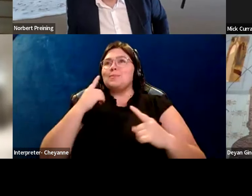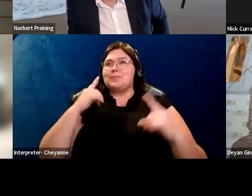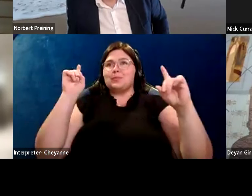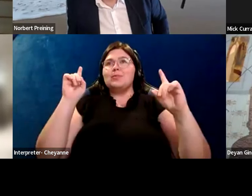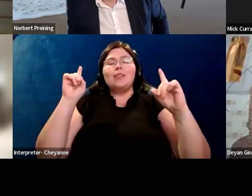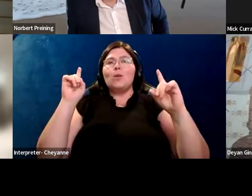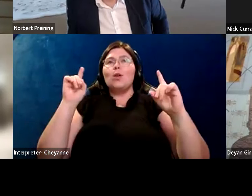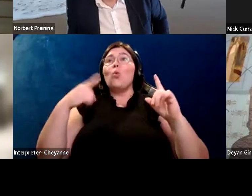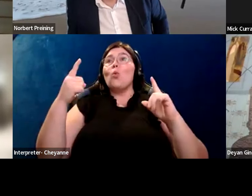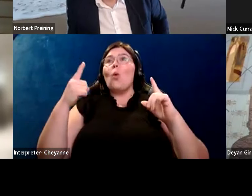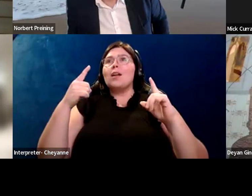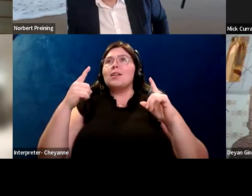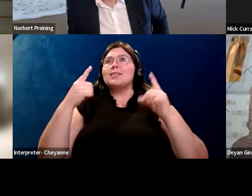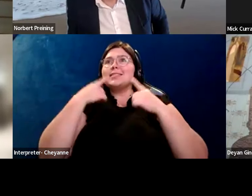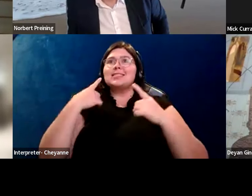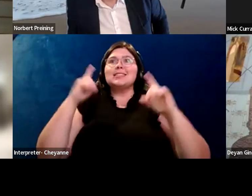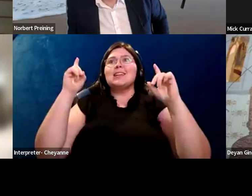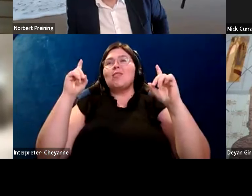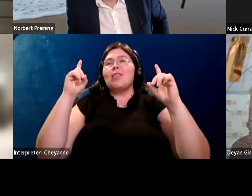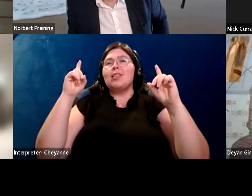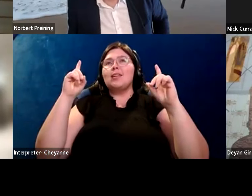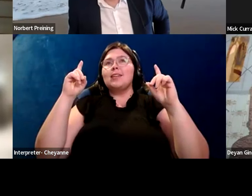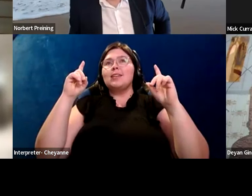there was one-- certainly one successful forum